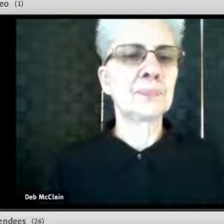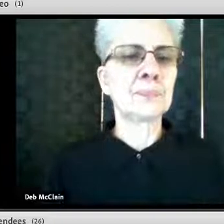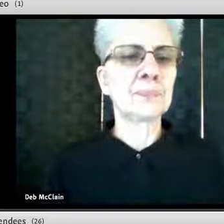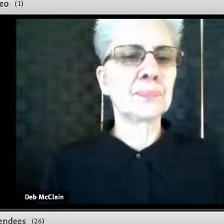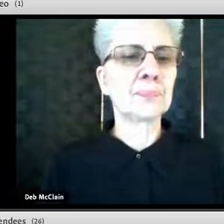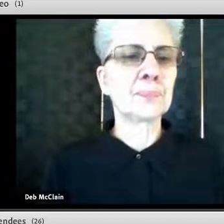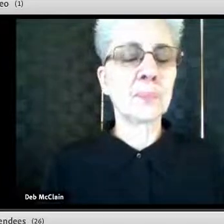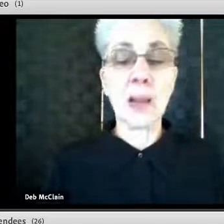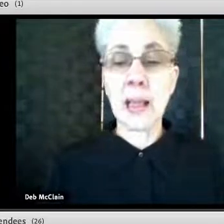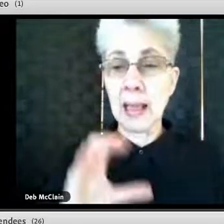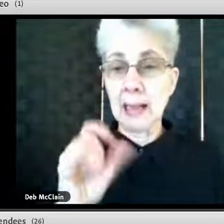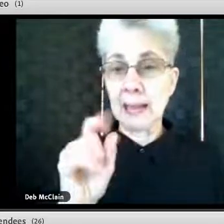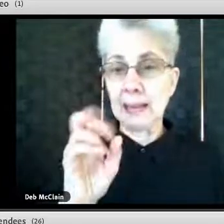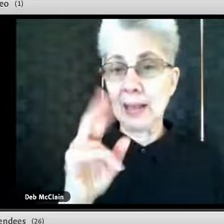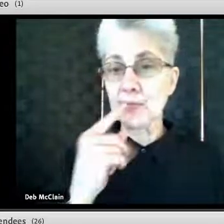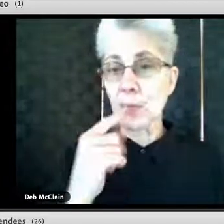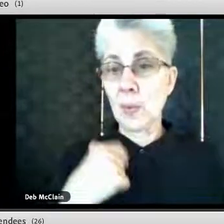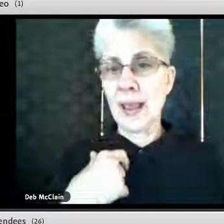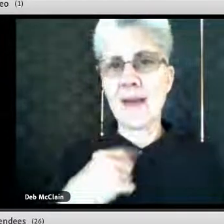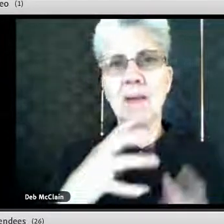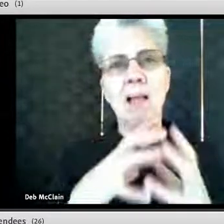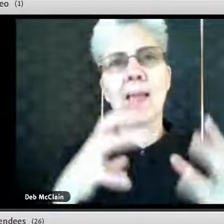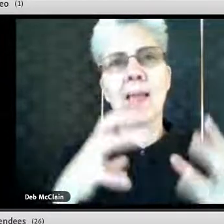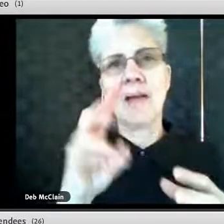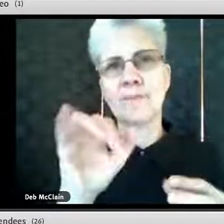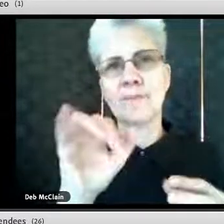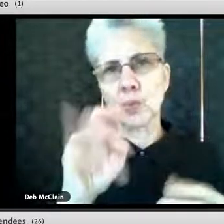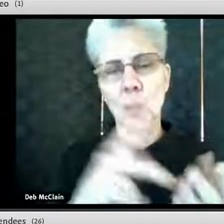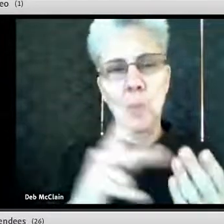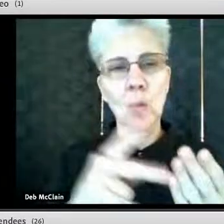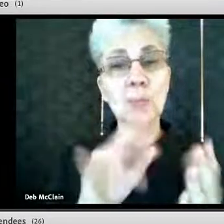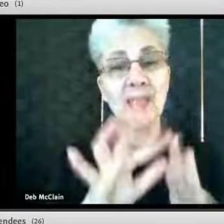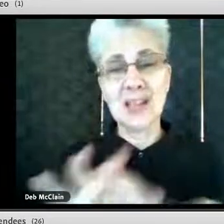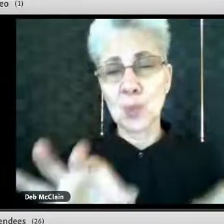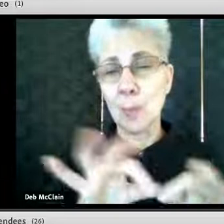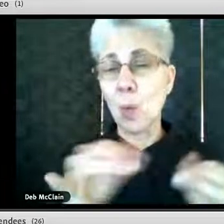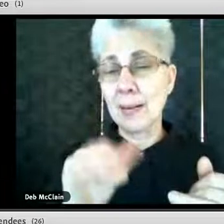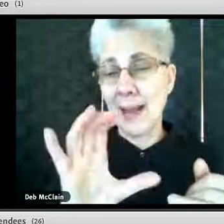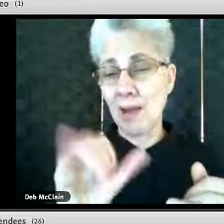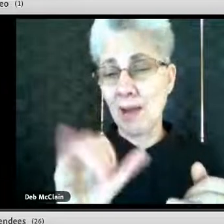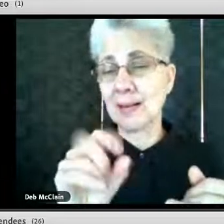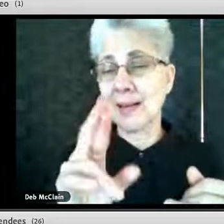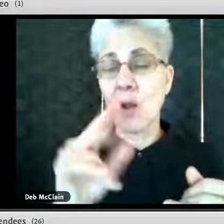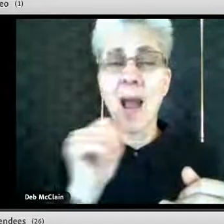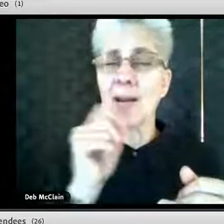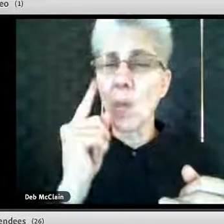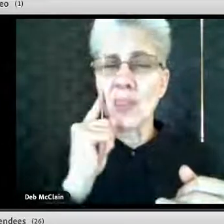And Claire is saying we have tons of virtual programs. And right now, that is so important, Claire. And I don't think that's going to go away.